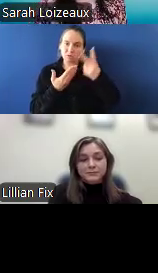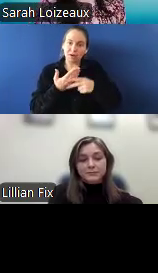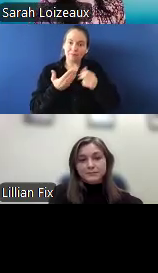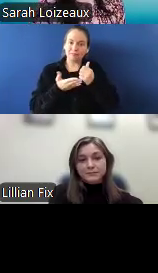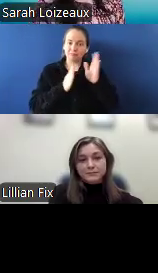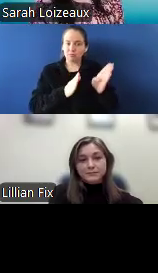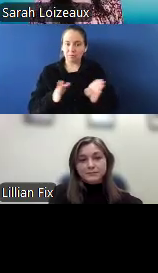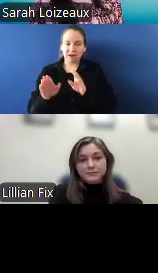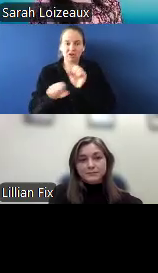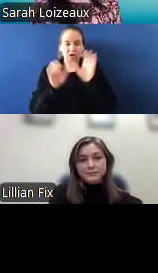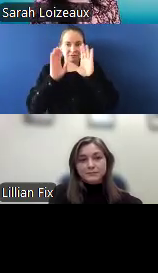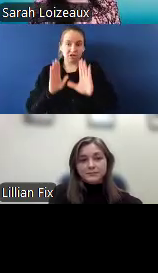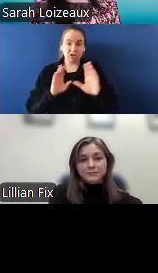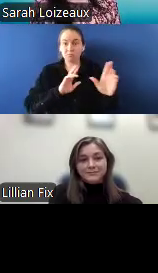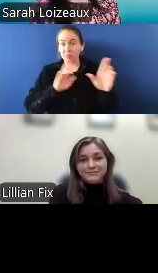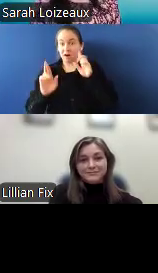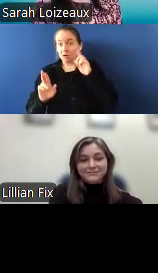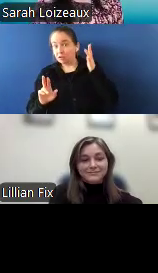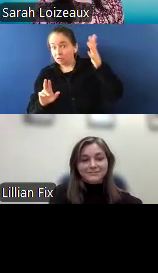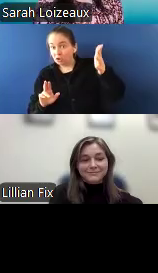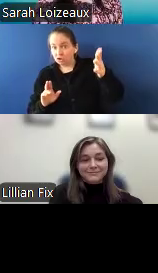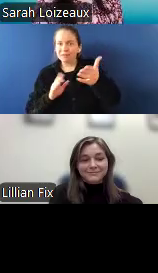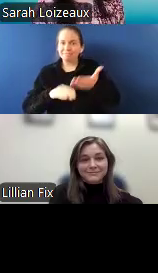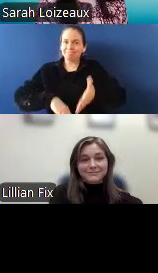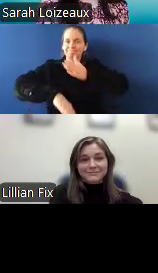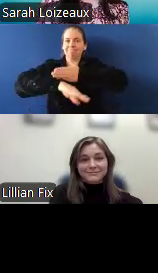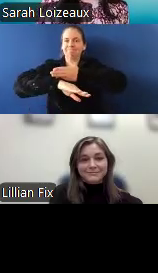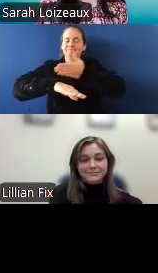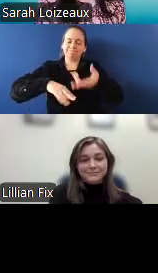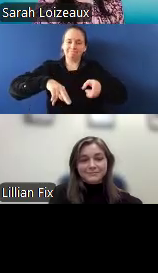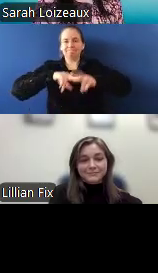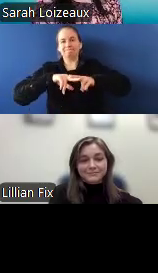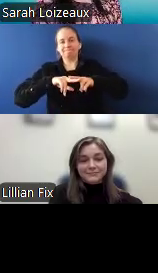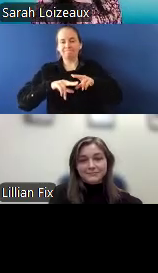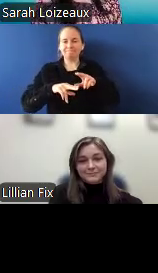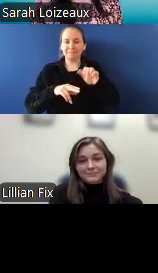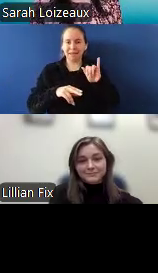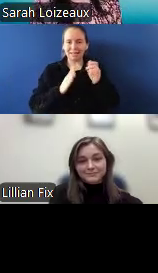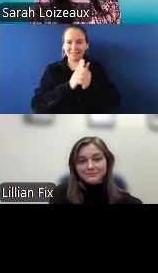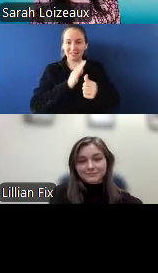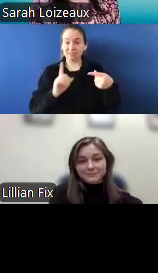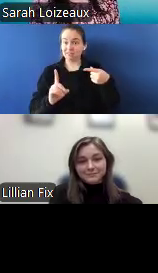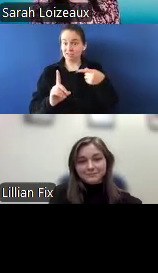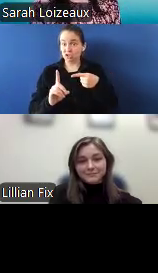tomorrow and build AI literacy skills. Lillian Fix is a Workforce Analyst in the Office of Workforce